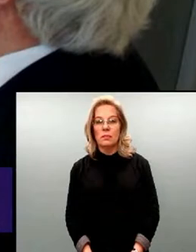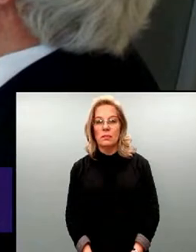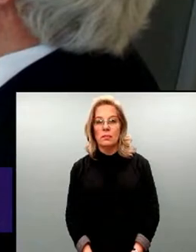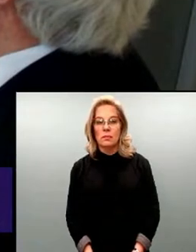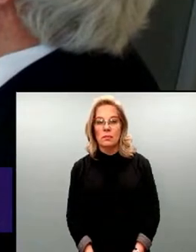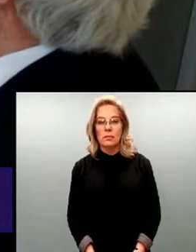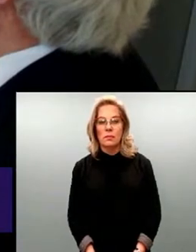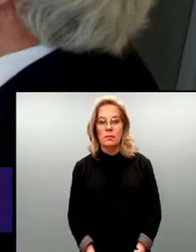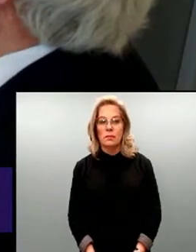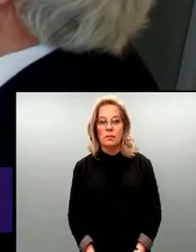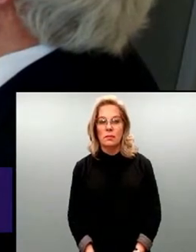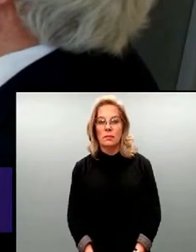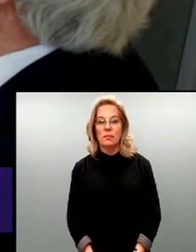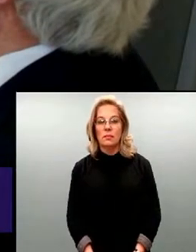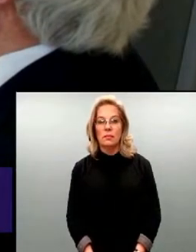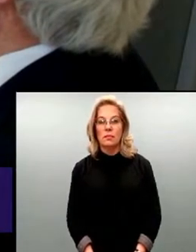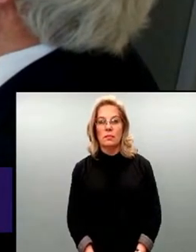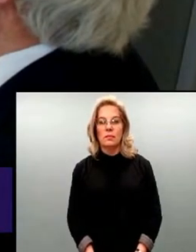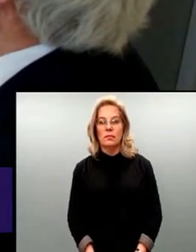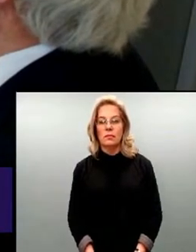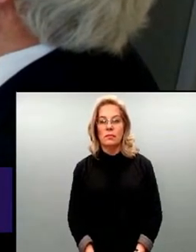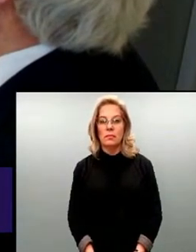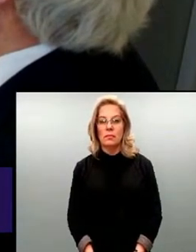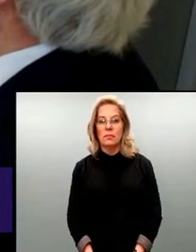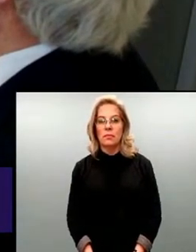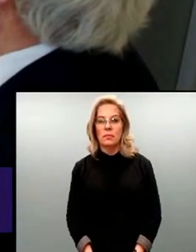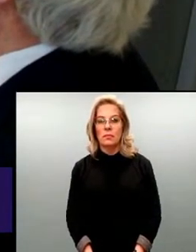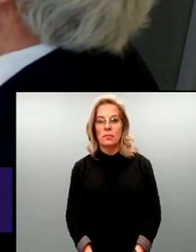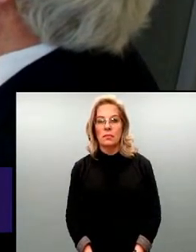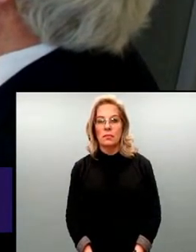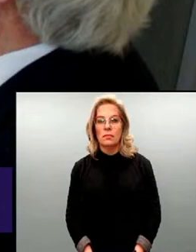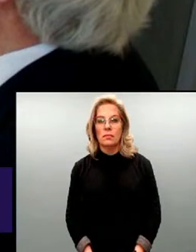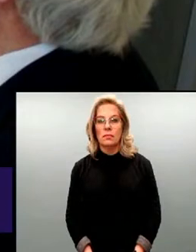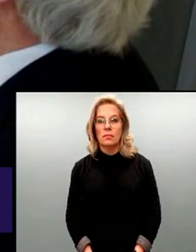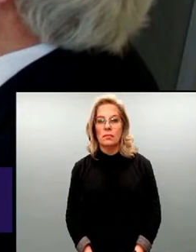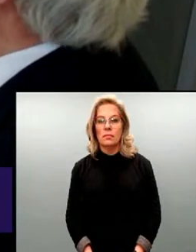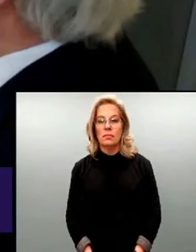understand diabetes at all, and if the Deaf or Hard of Hearing man has a hypoglycaemic